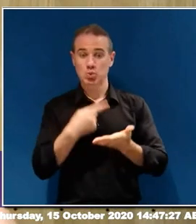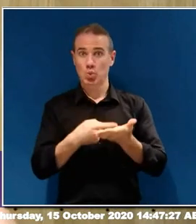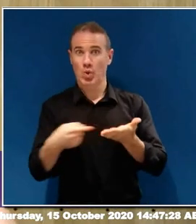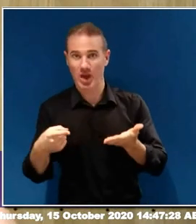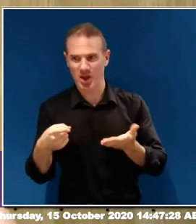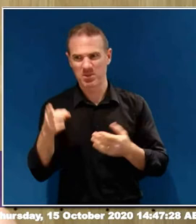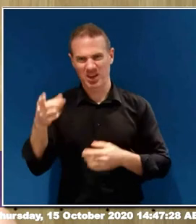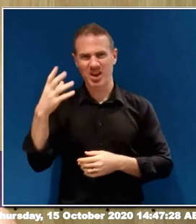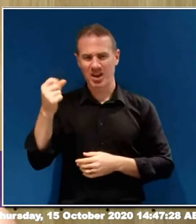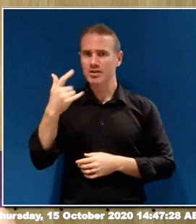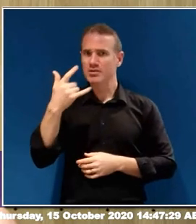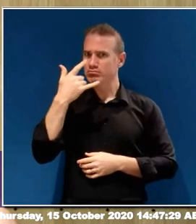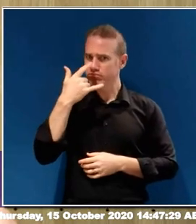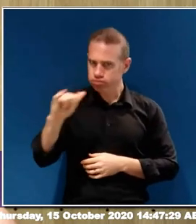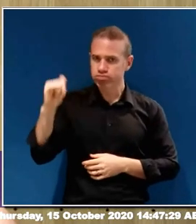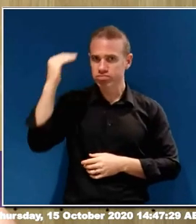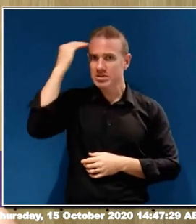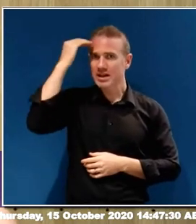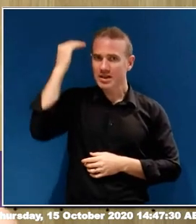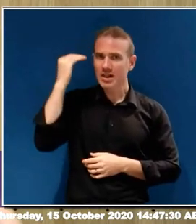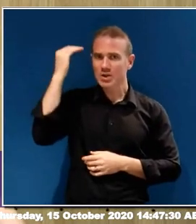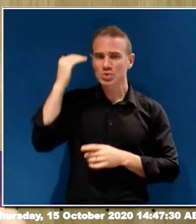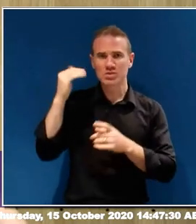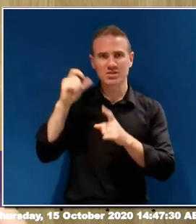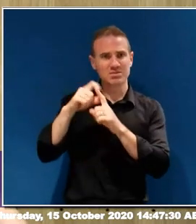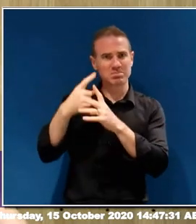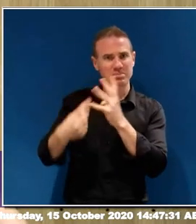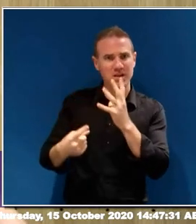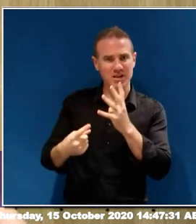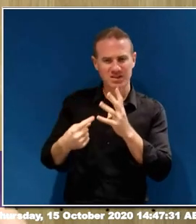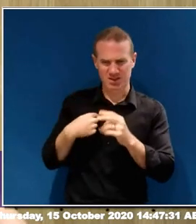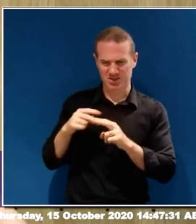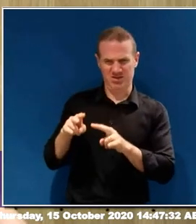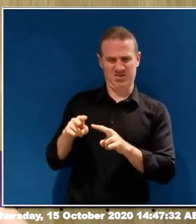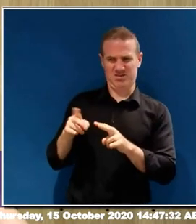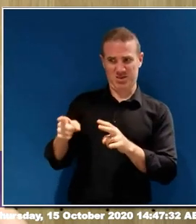I thought that that was too much, considering how much the dad and